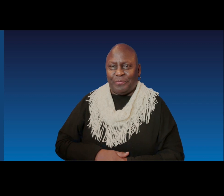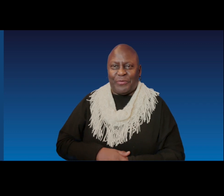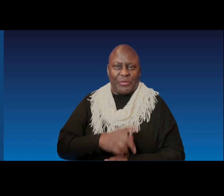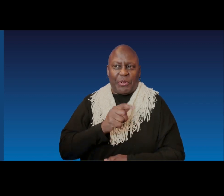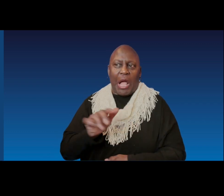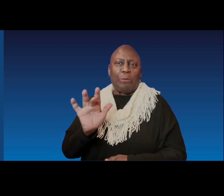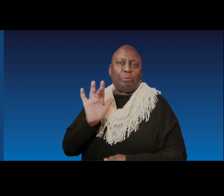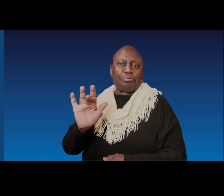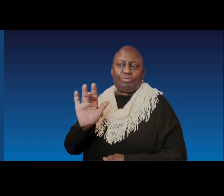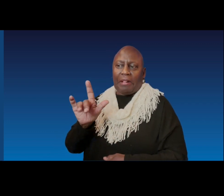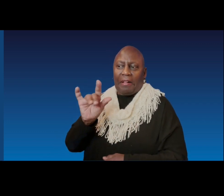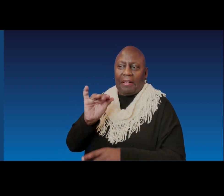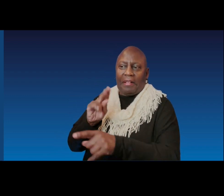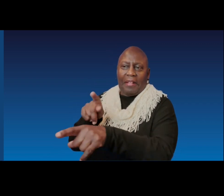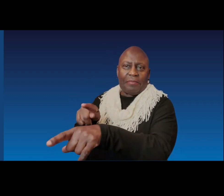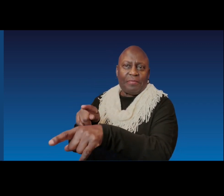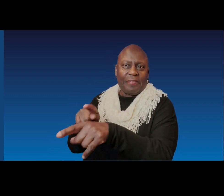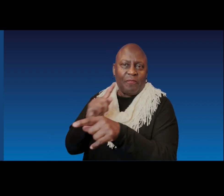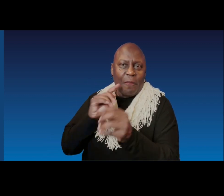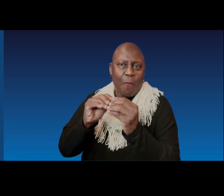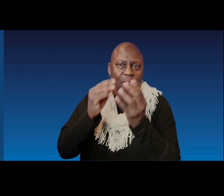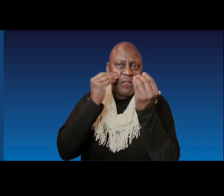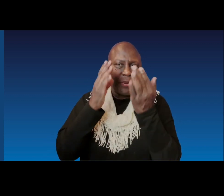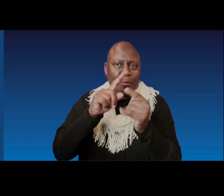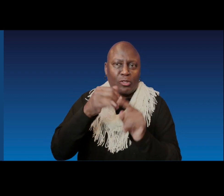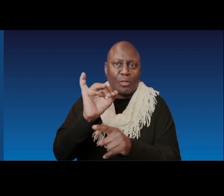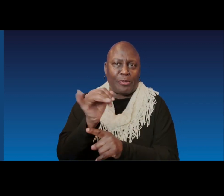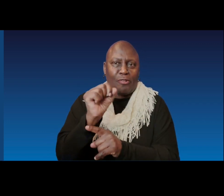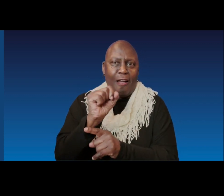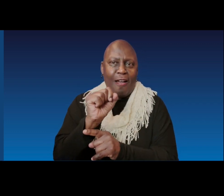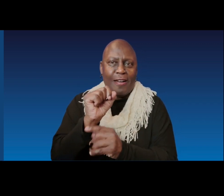You can click on the link to for more information about the Jumpstart program.